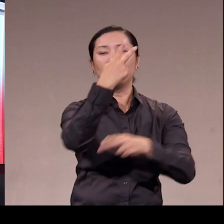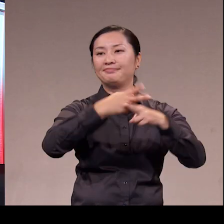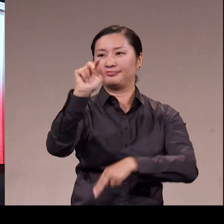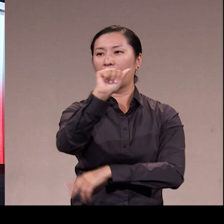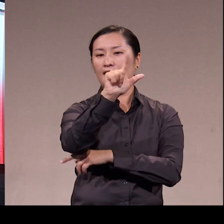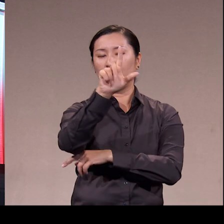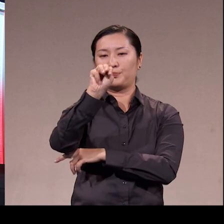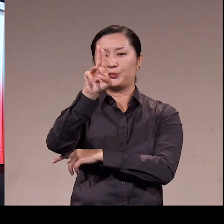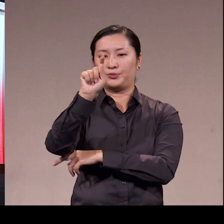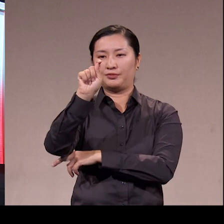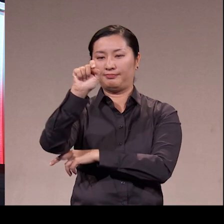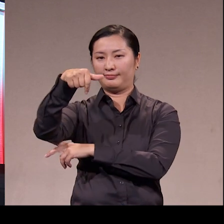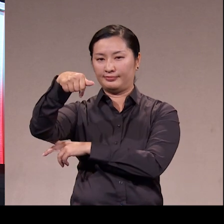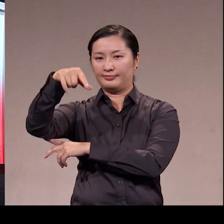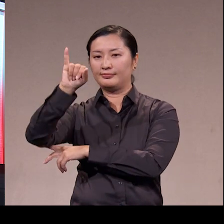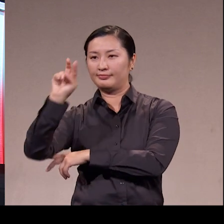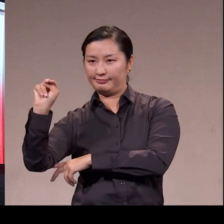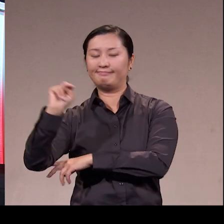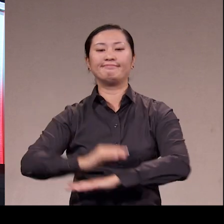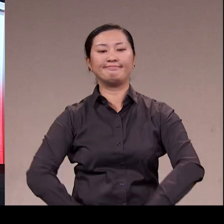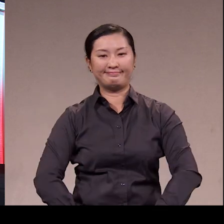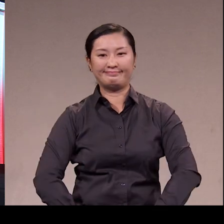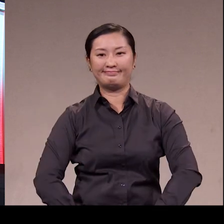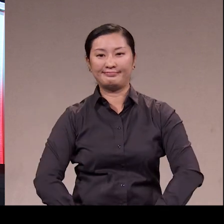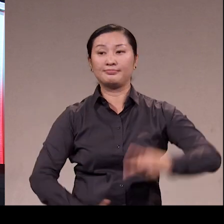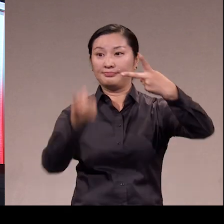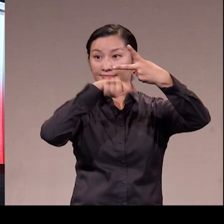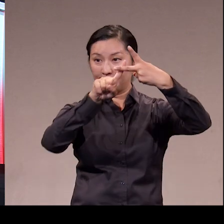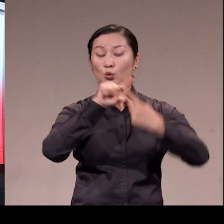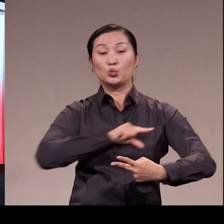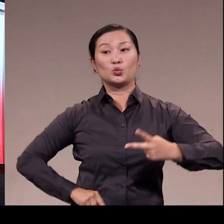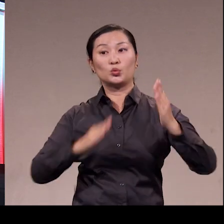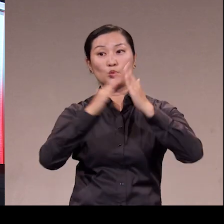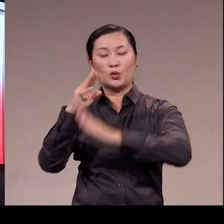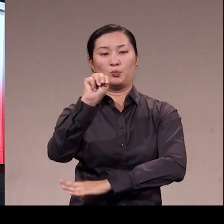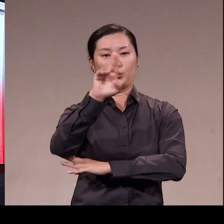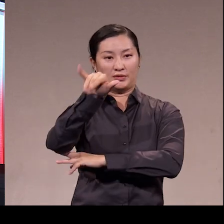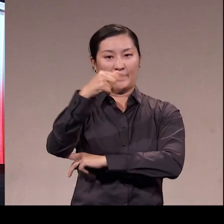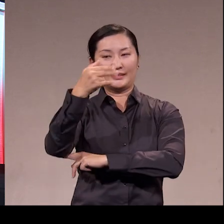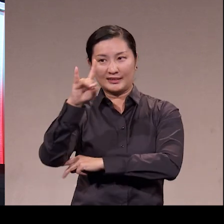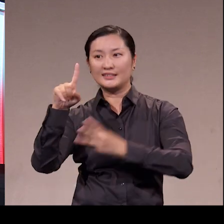Mujahidin in Queenstown, An-Nur in Woodlands and Al-Ansar in Bedok.